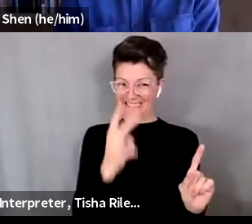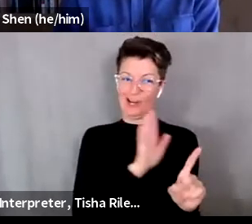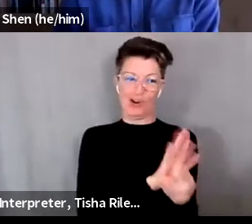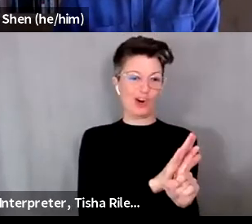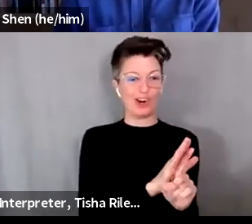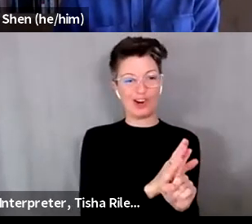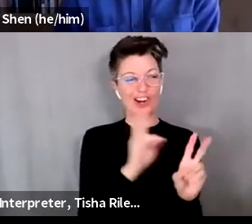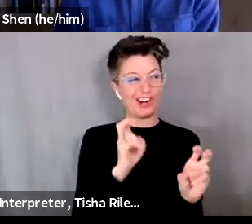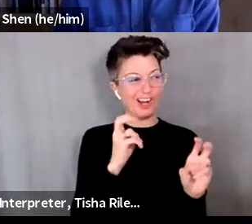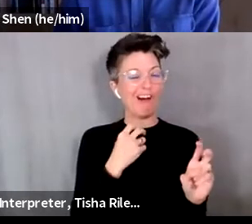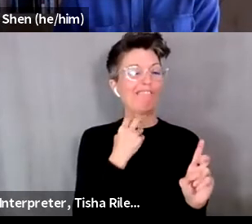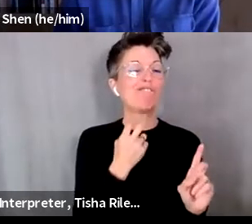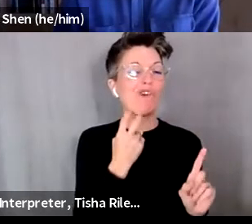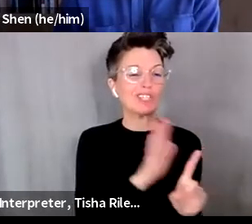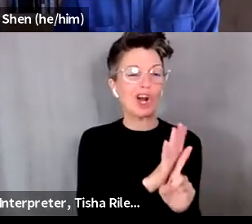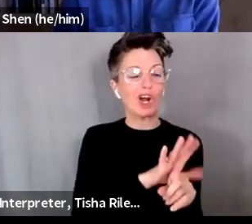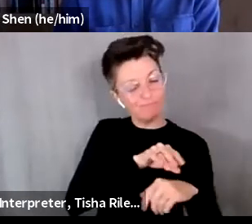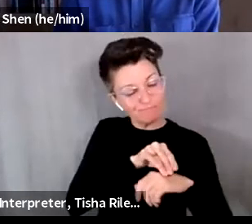you know, the whole vision behind the film.